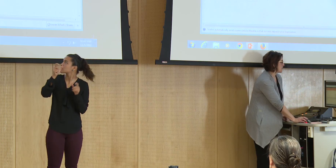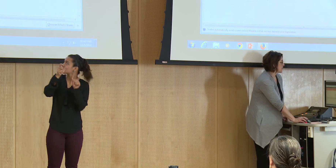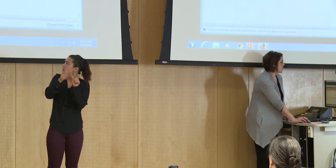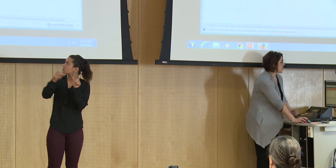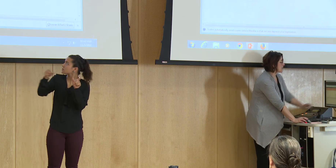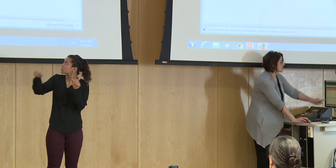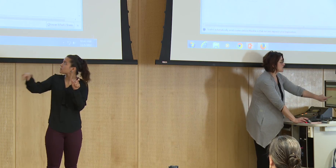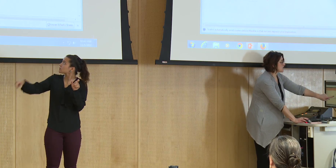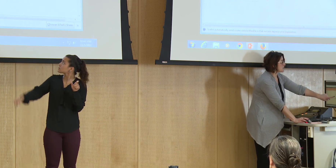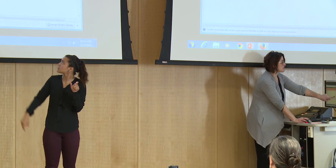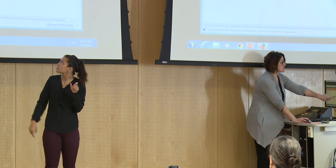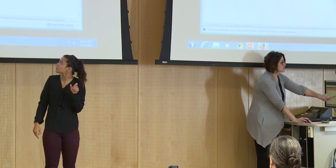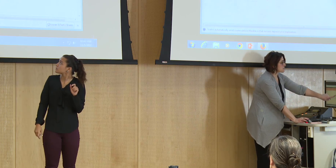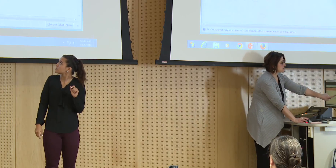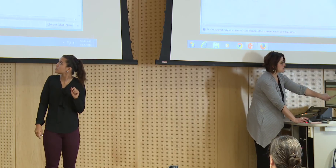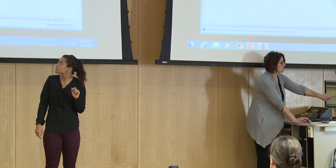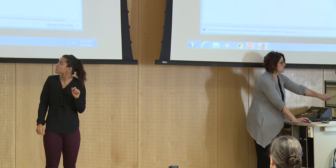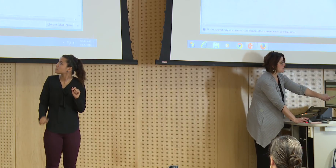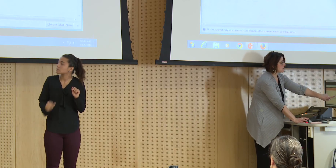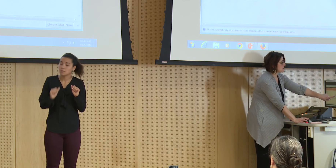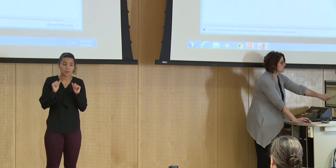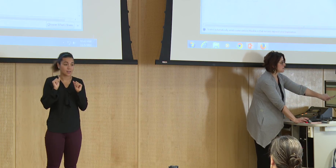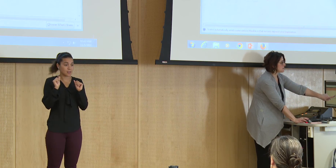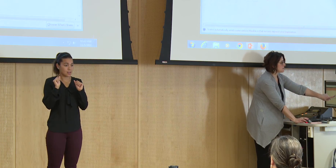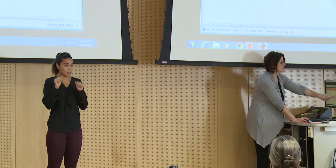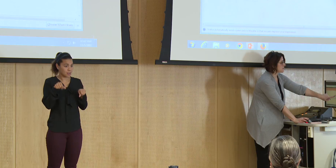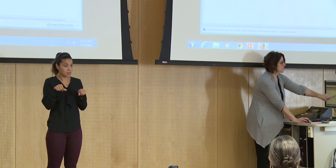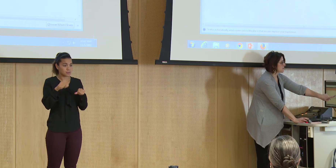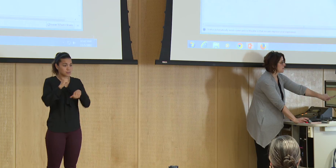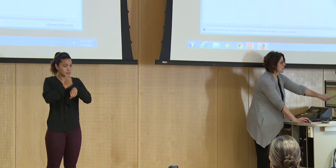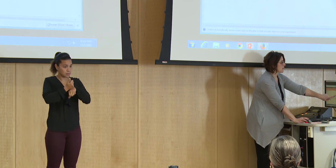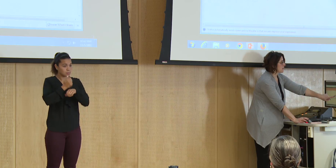I can keep it to spreadsheet view here